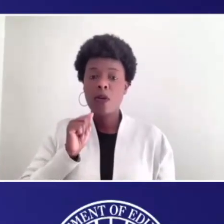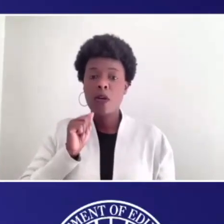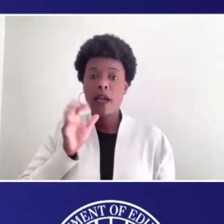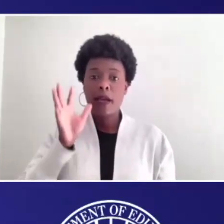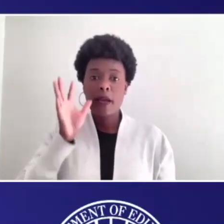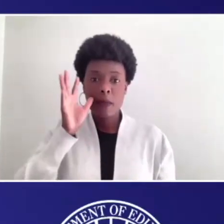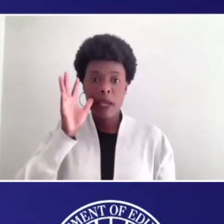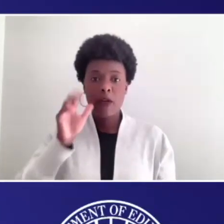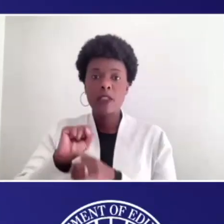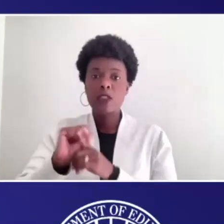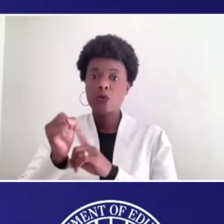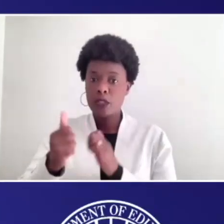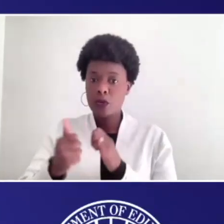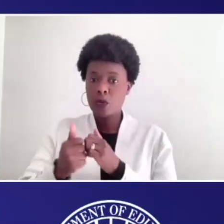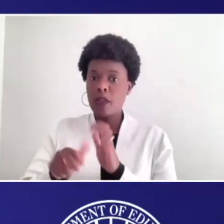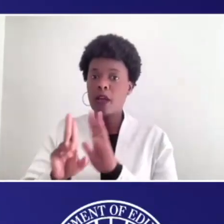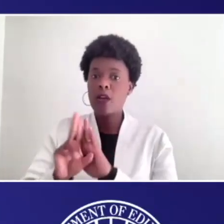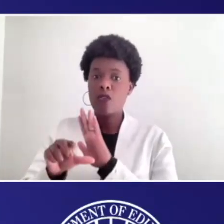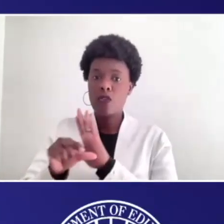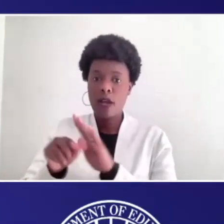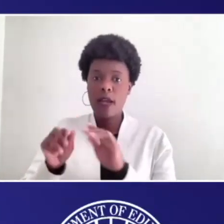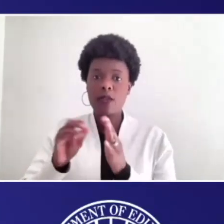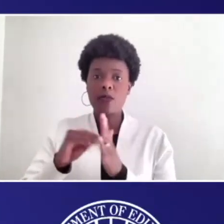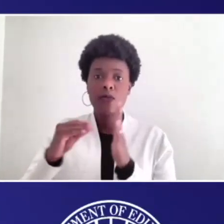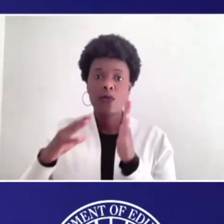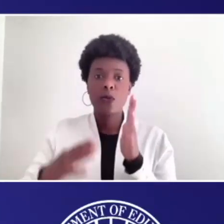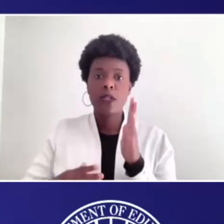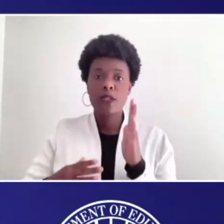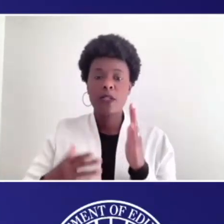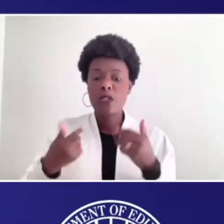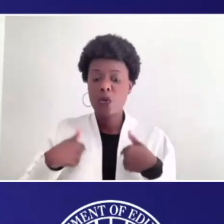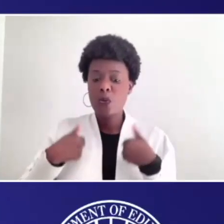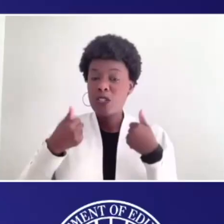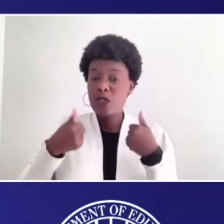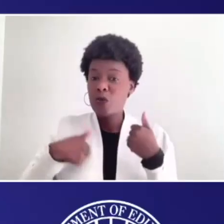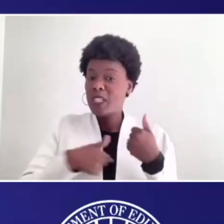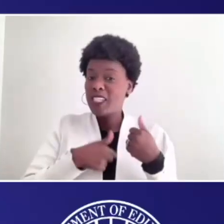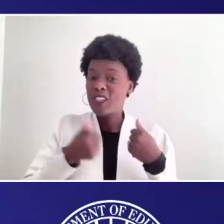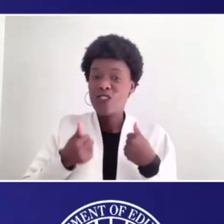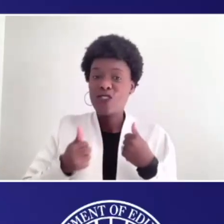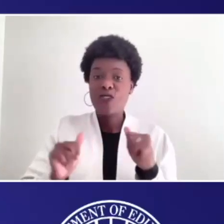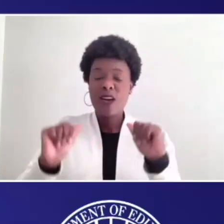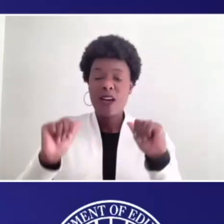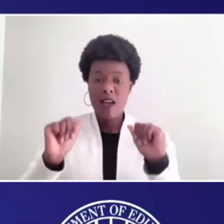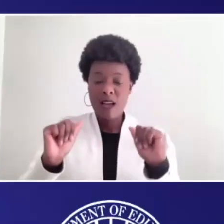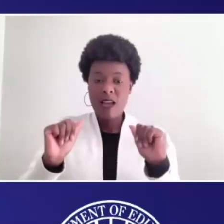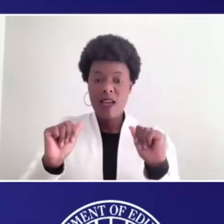with the undergraduate students. And so what we tried to do here was to